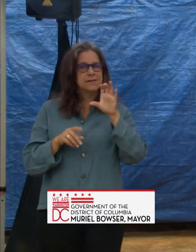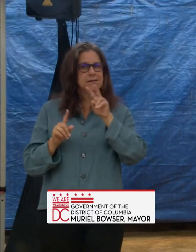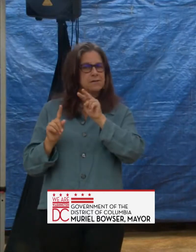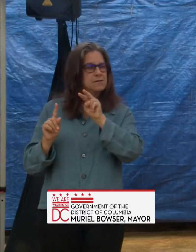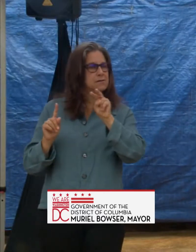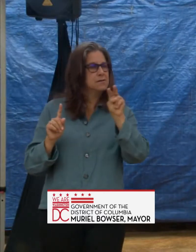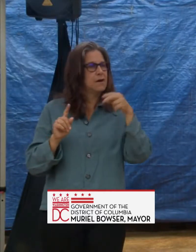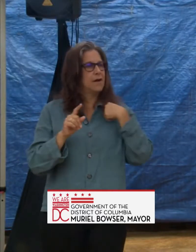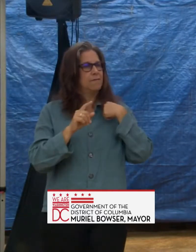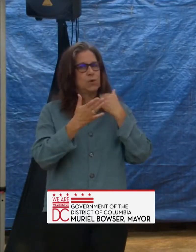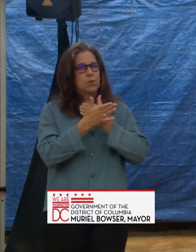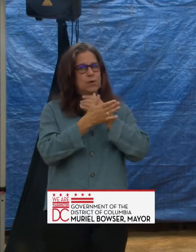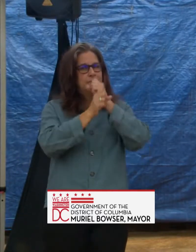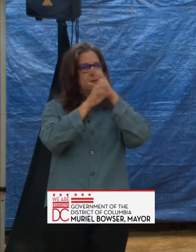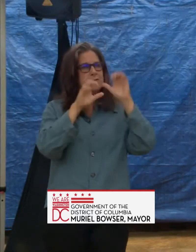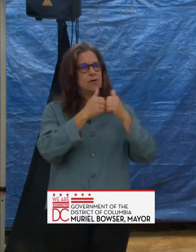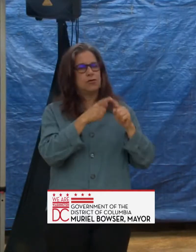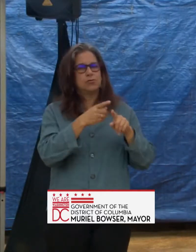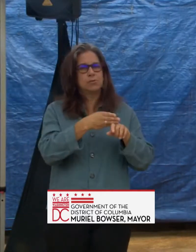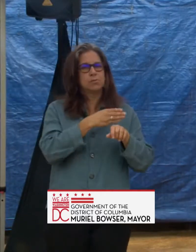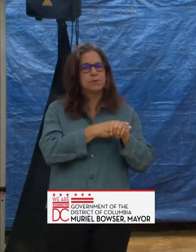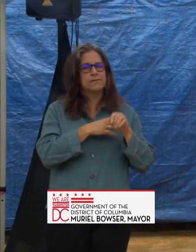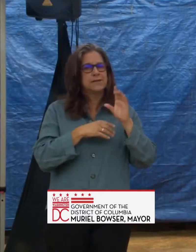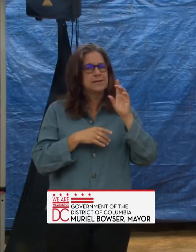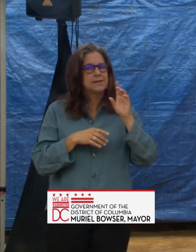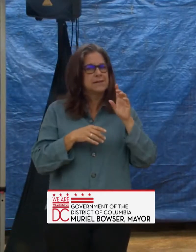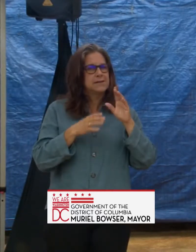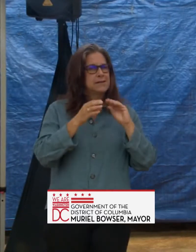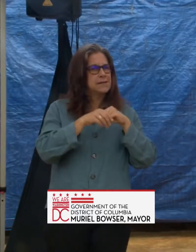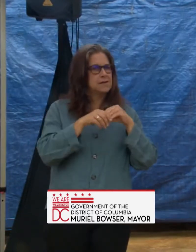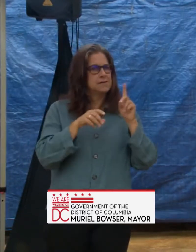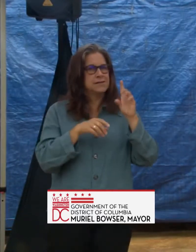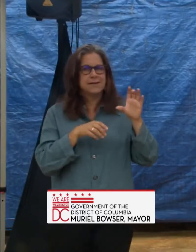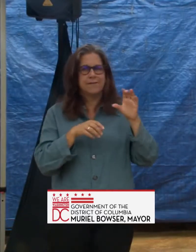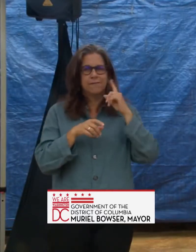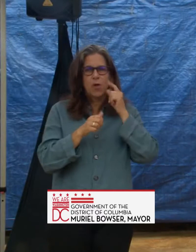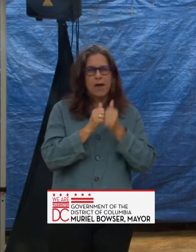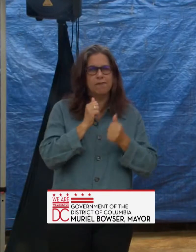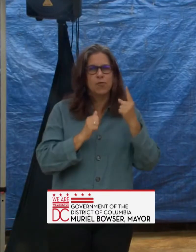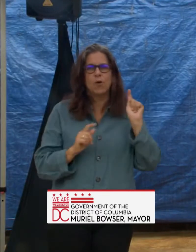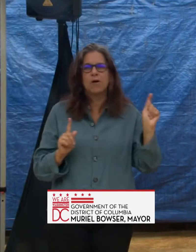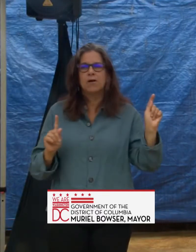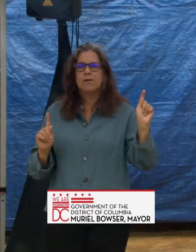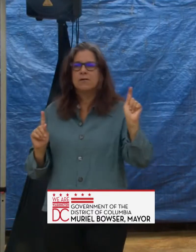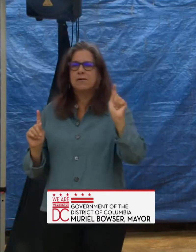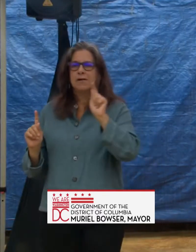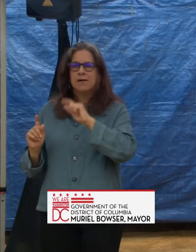BETTER FOR EVERYONE, THERE WAS A RECURRING THEME THAT OUR CITY